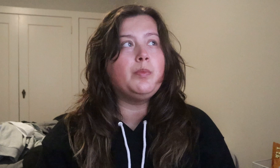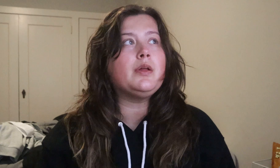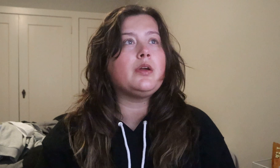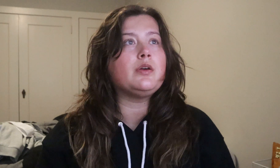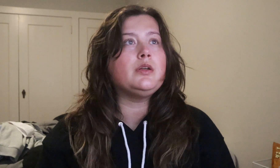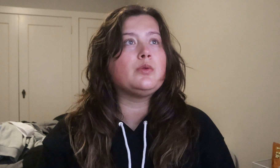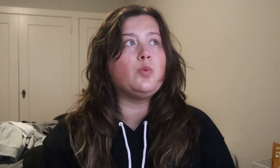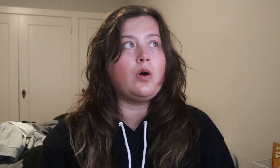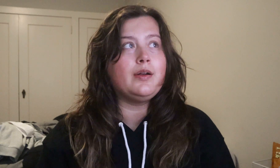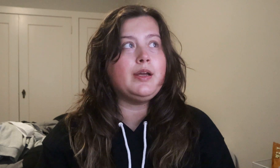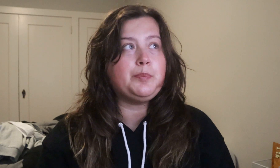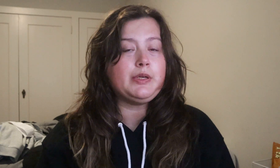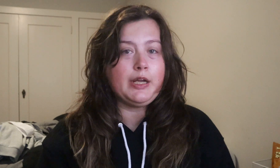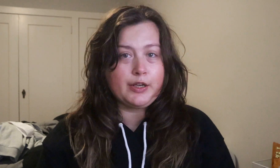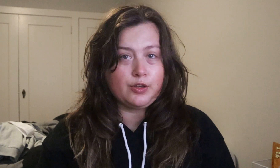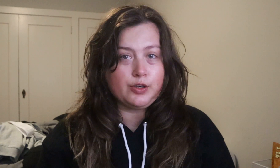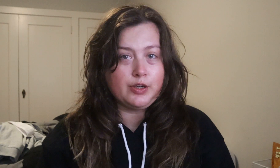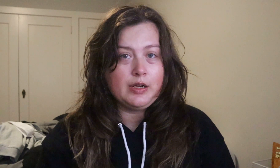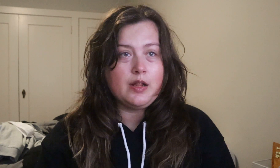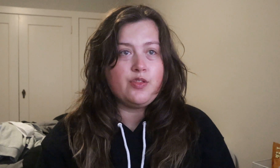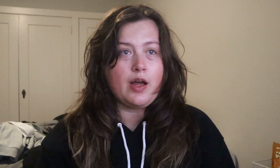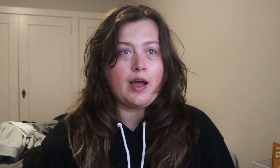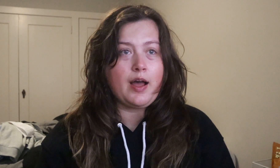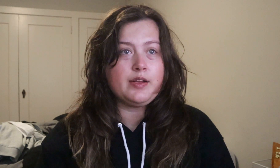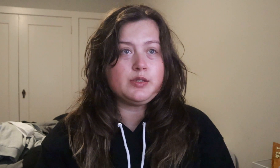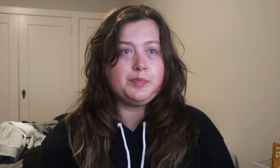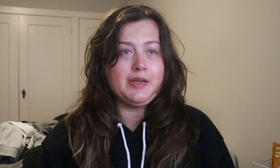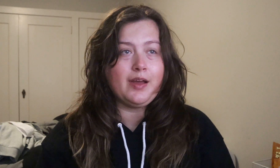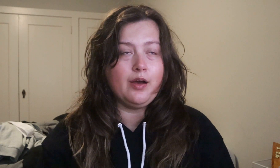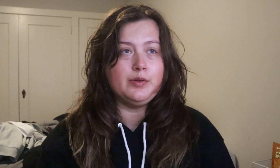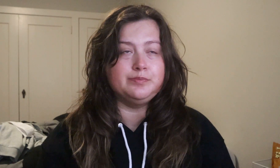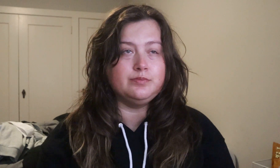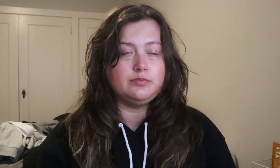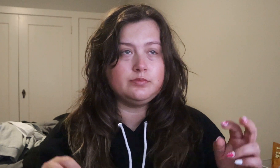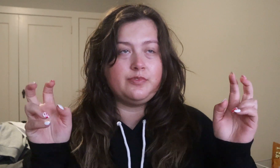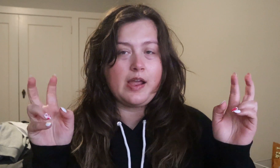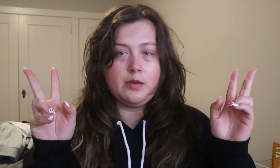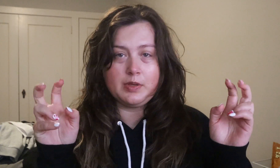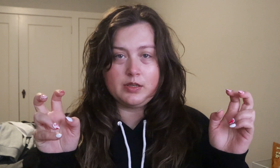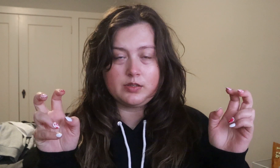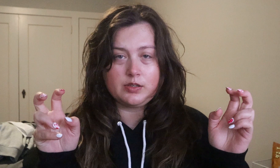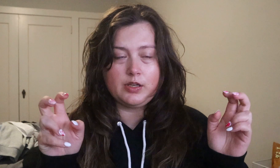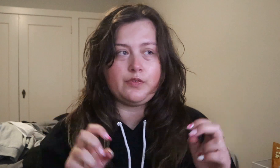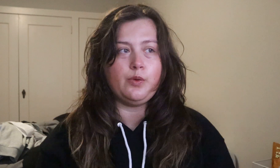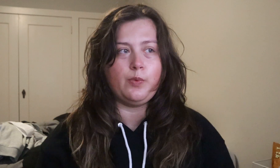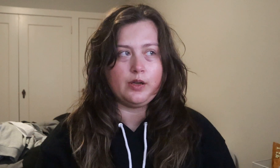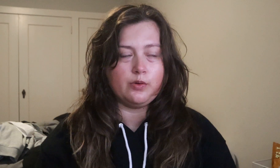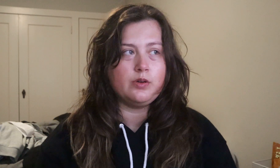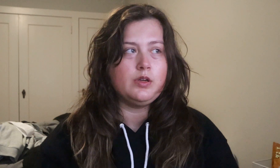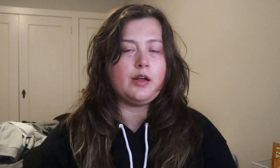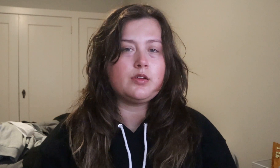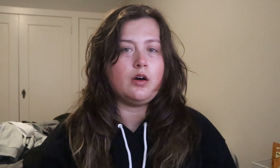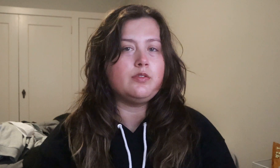but there is one in particular that has become famous, if you will, has gone